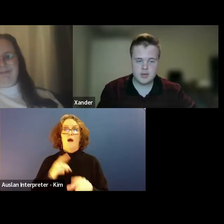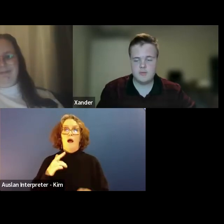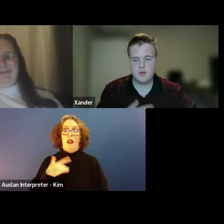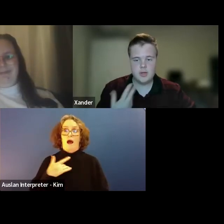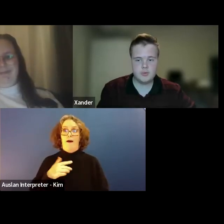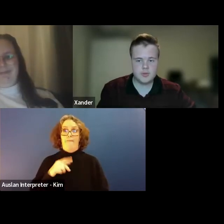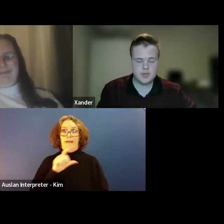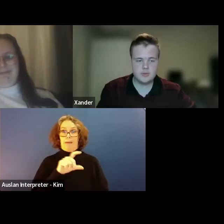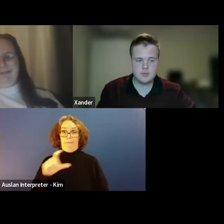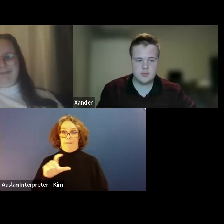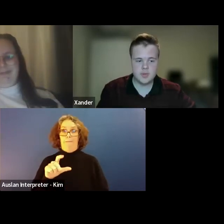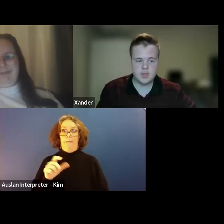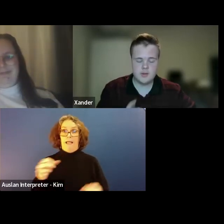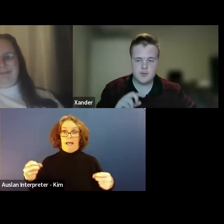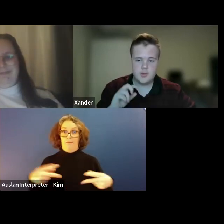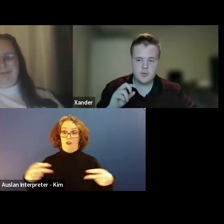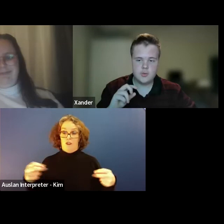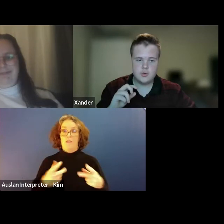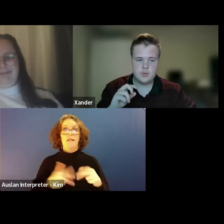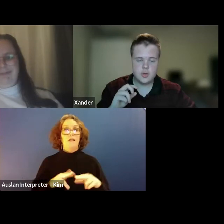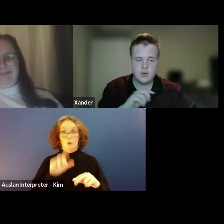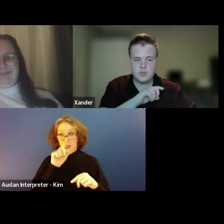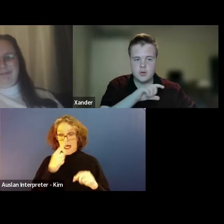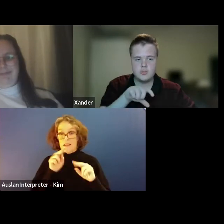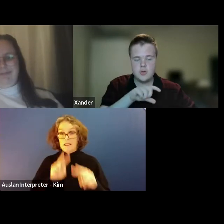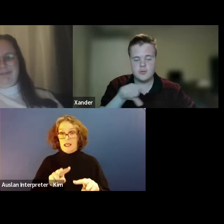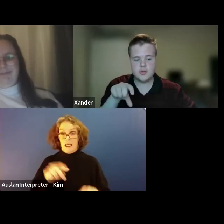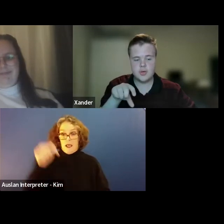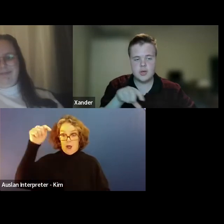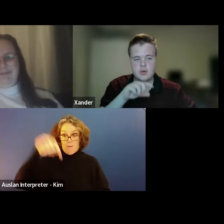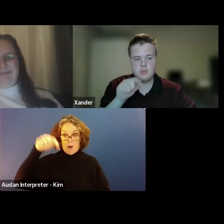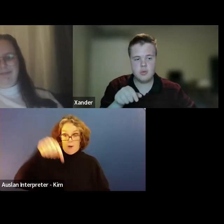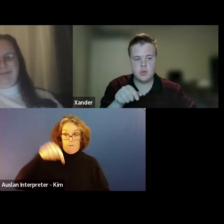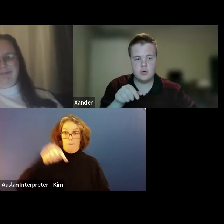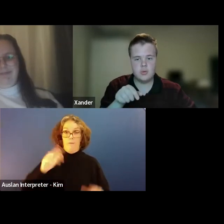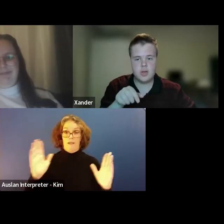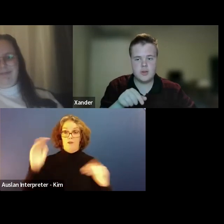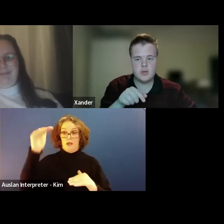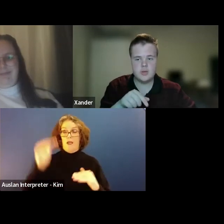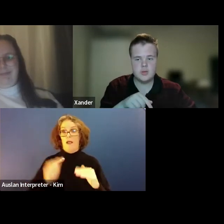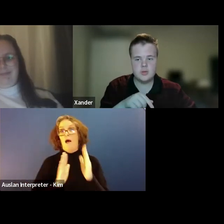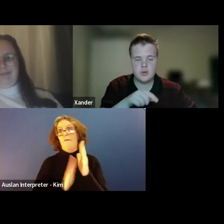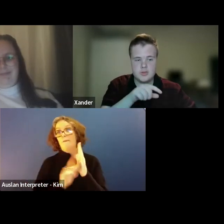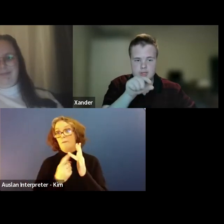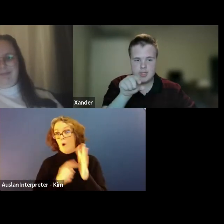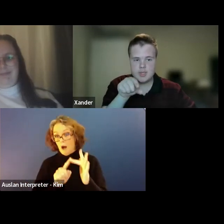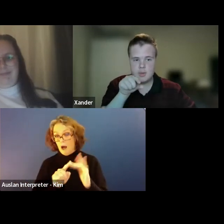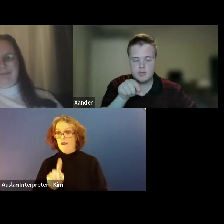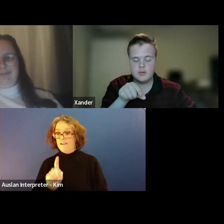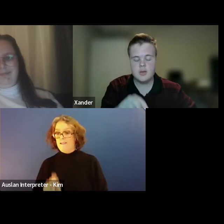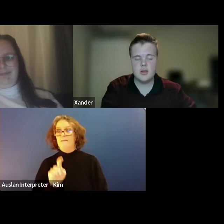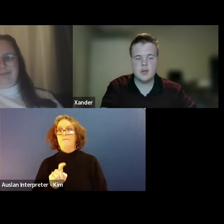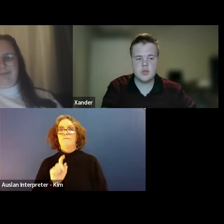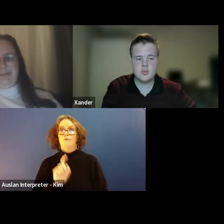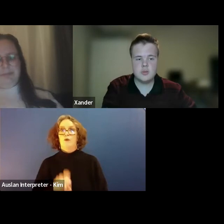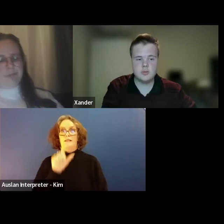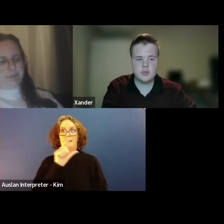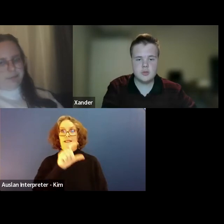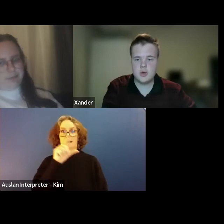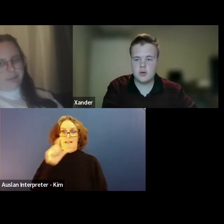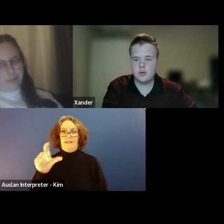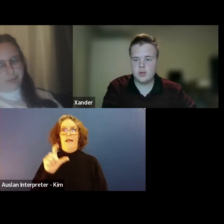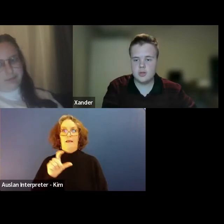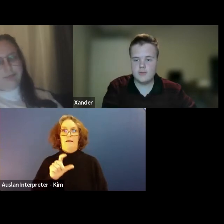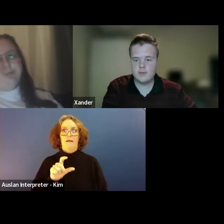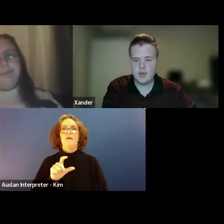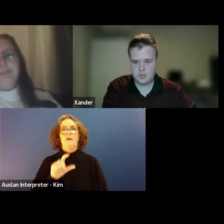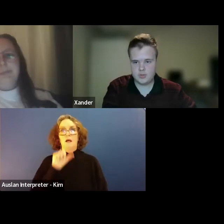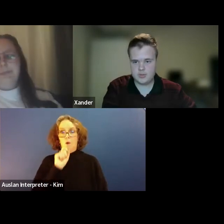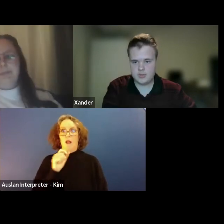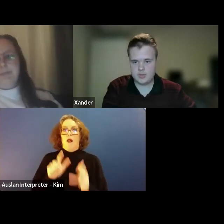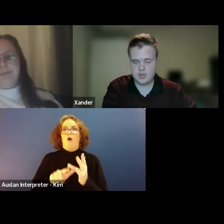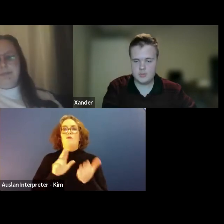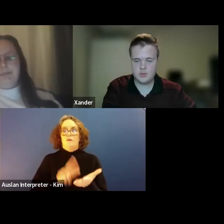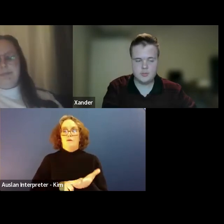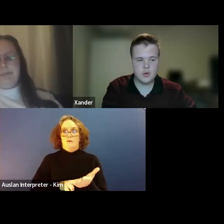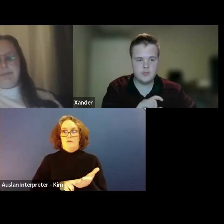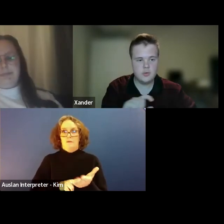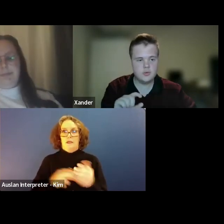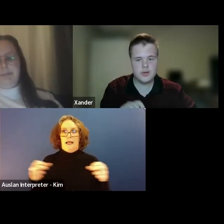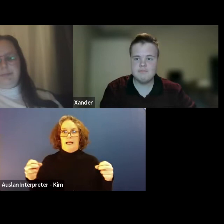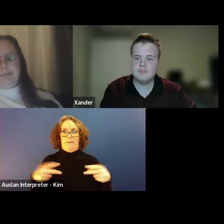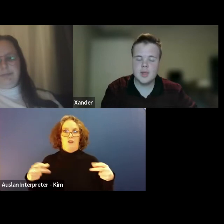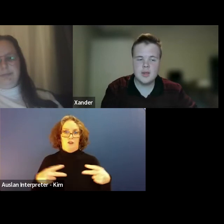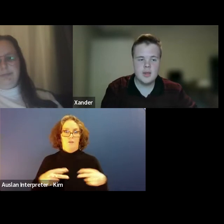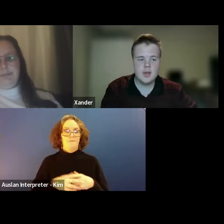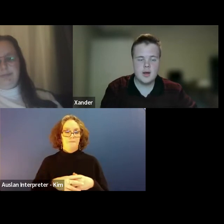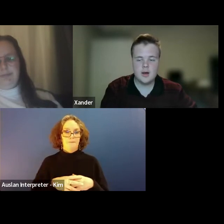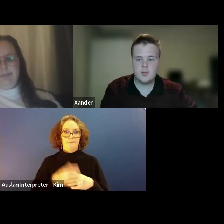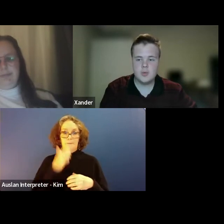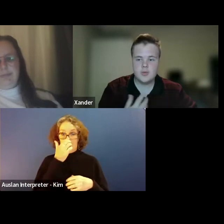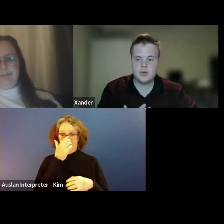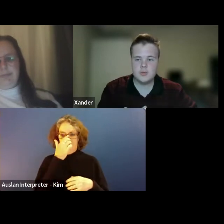Once again, if you're not able to see them. If you go to the bottom of your screen and go to mall, and then do, press the CC button, you should be able to turn on live captions at the bottom of your screen.